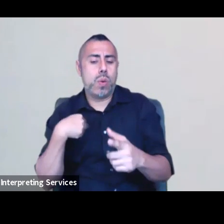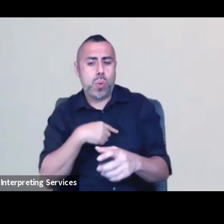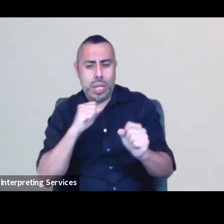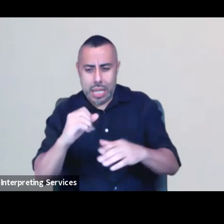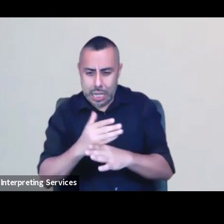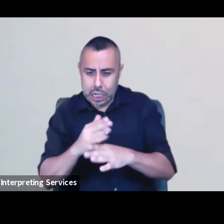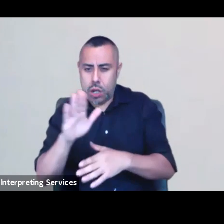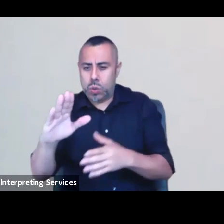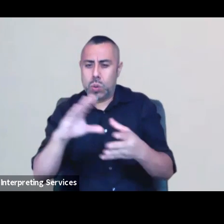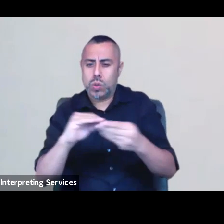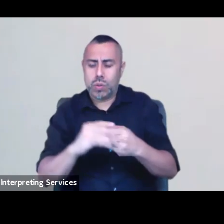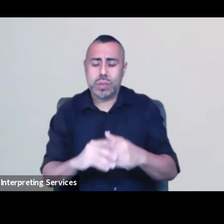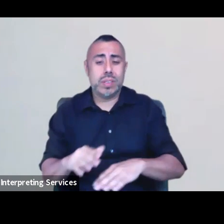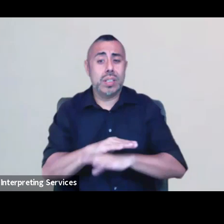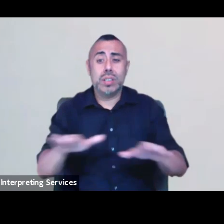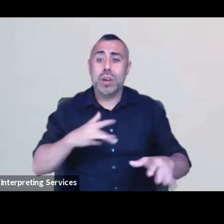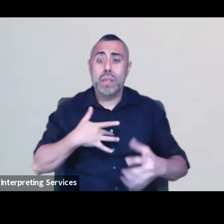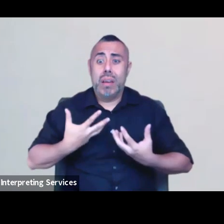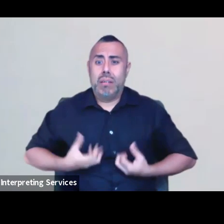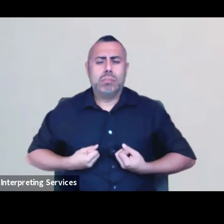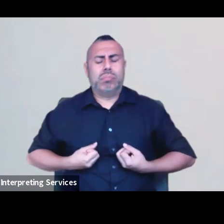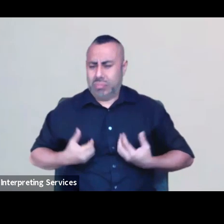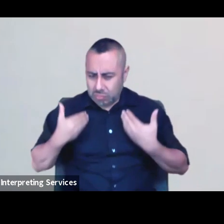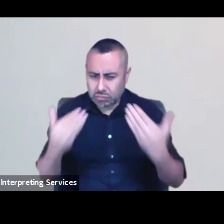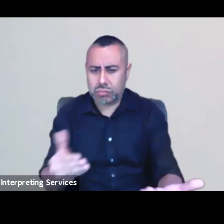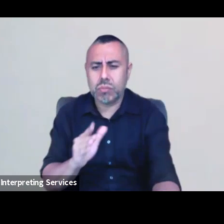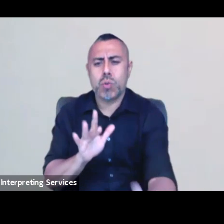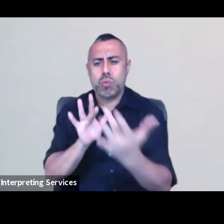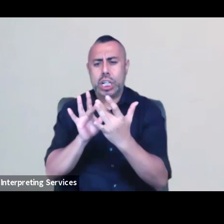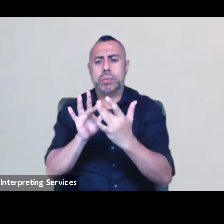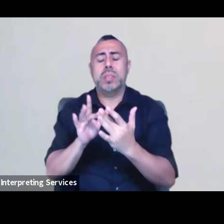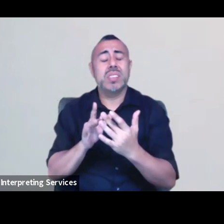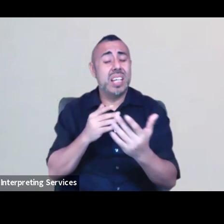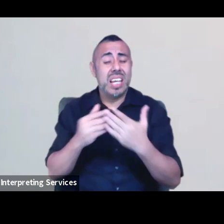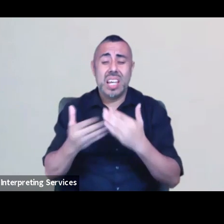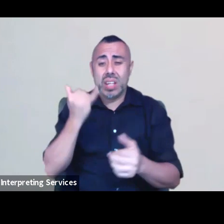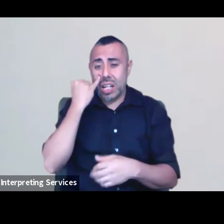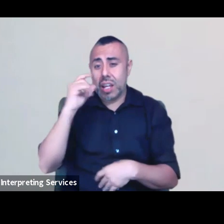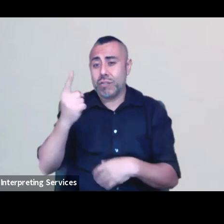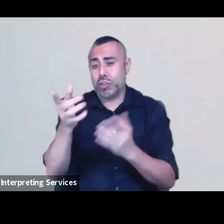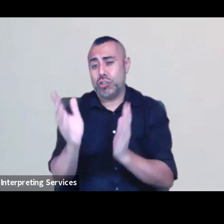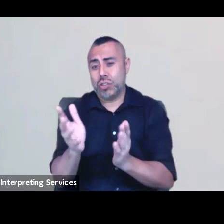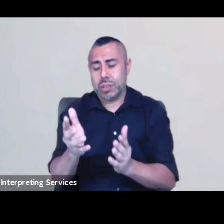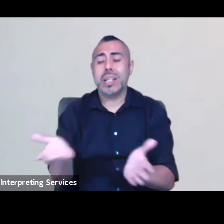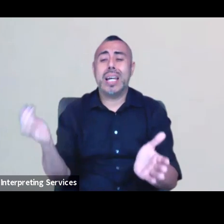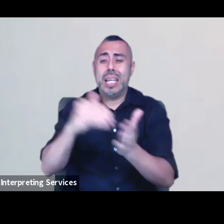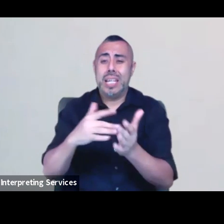even if you want to talk. Again, please feel free to email me at maedelo@arts.gov.